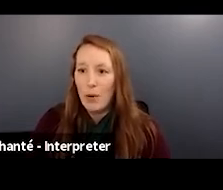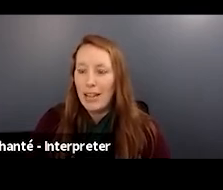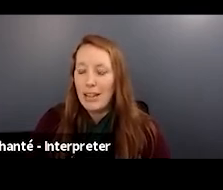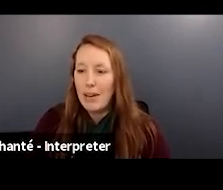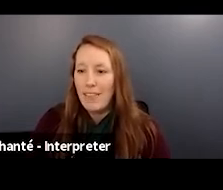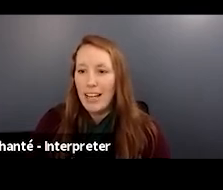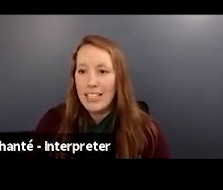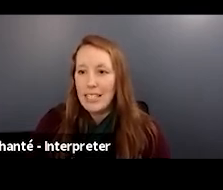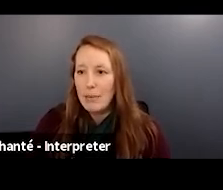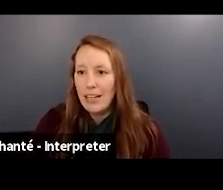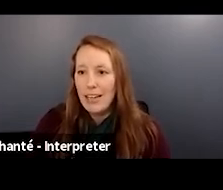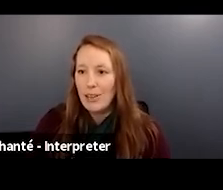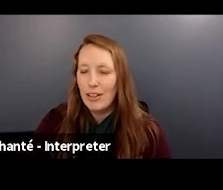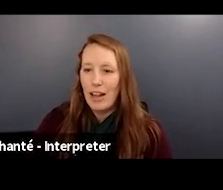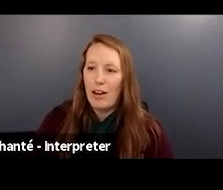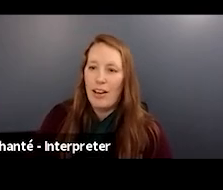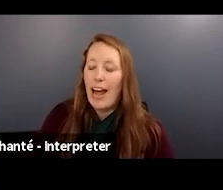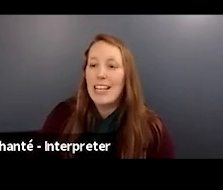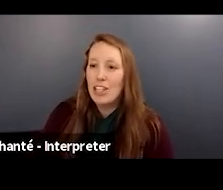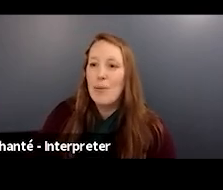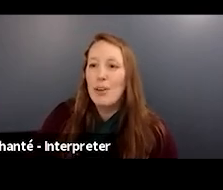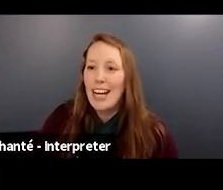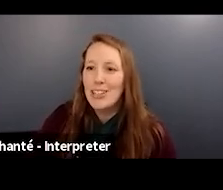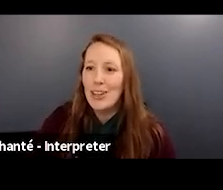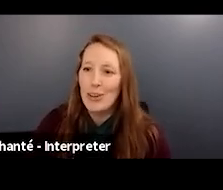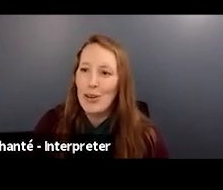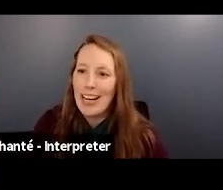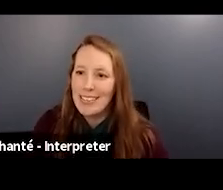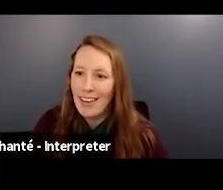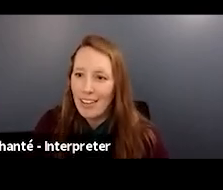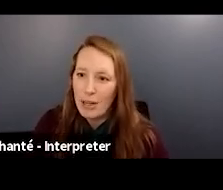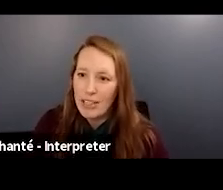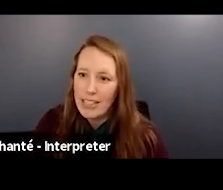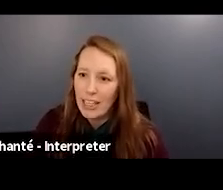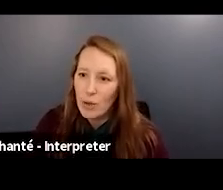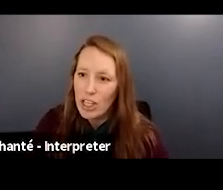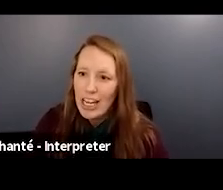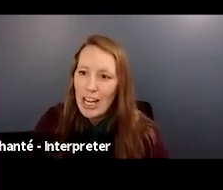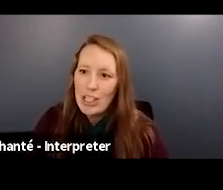I wanted them to have access to communication through ASL, American Sign Language.